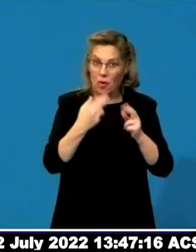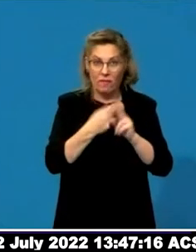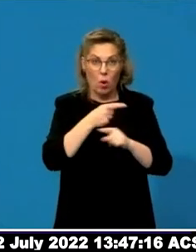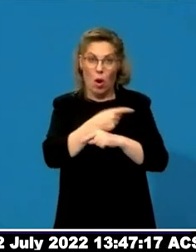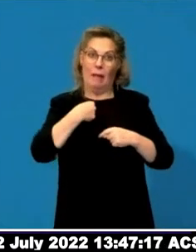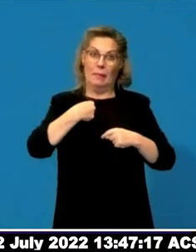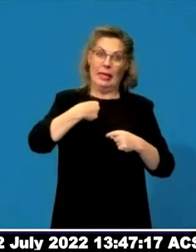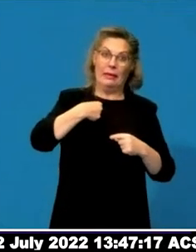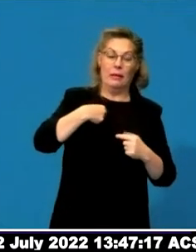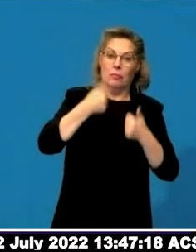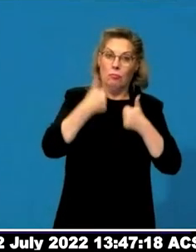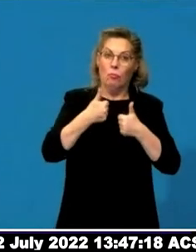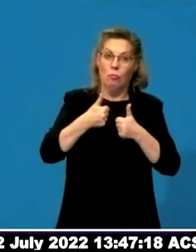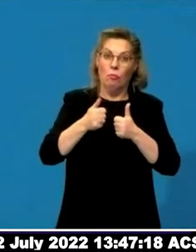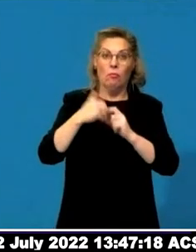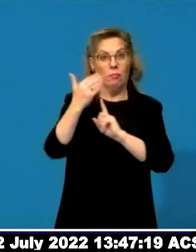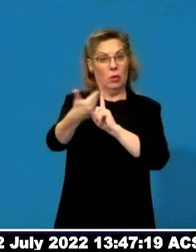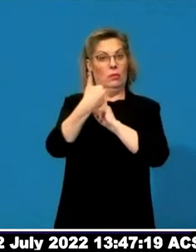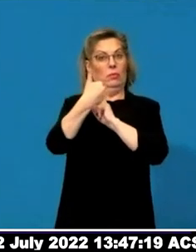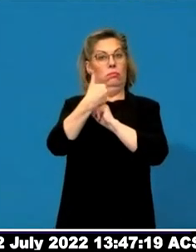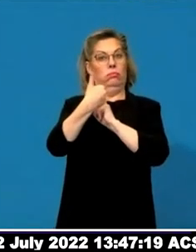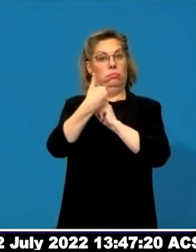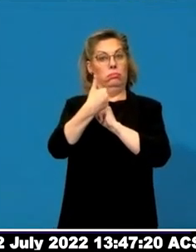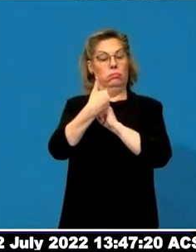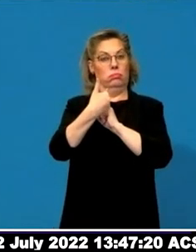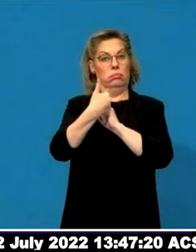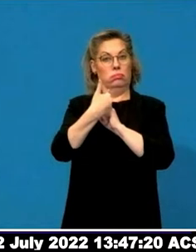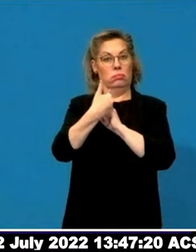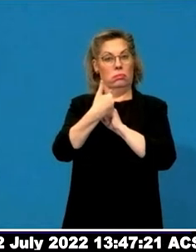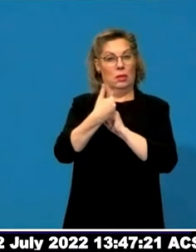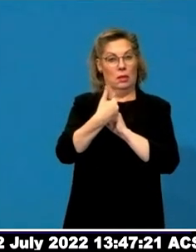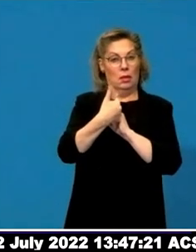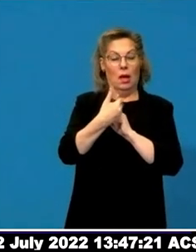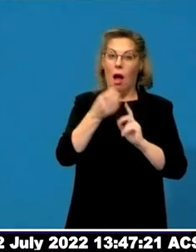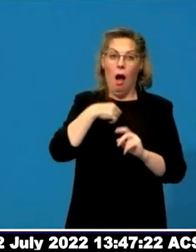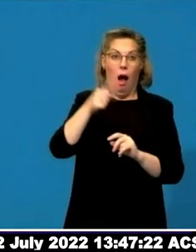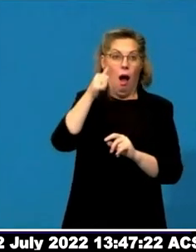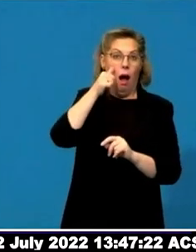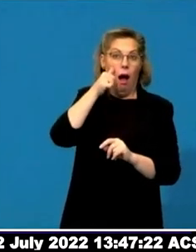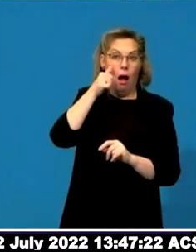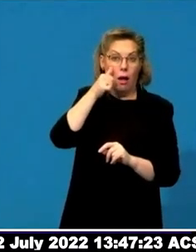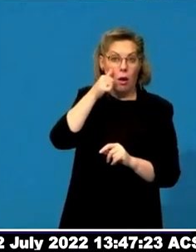And Anangu people had a lot of issues and worries, you know.